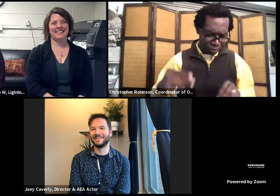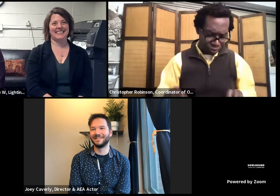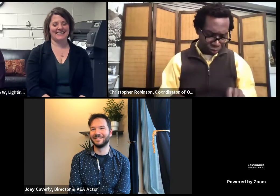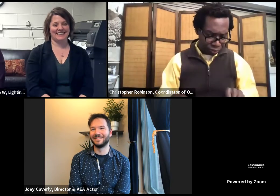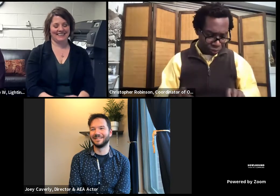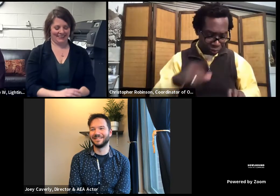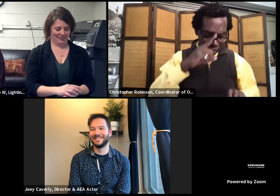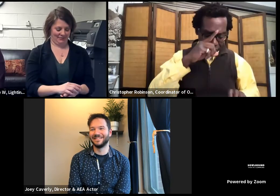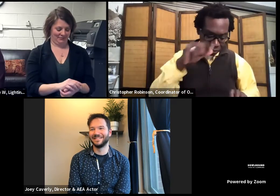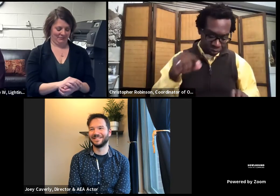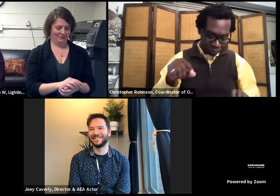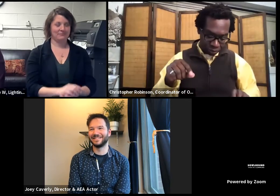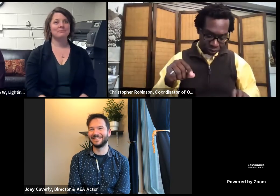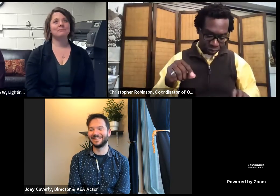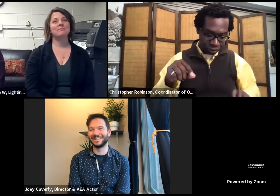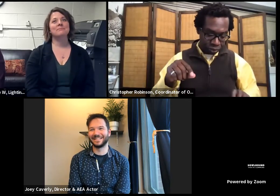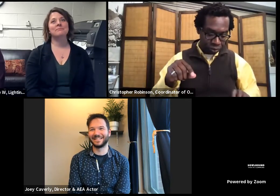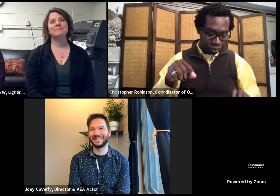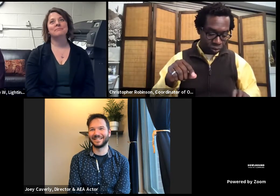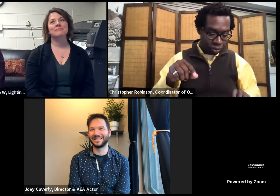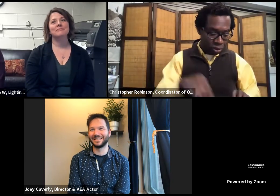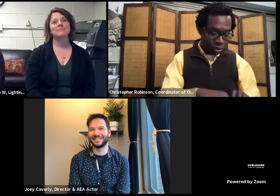We're really, rich content here, so this is great.